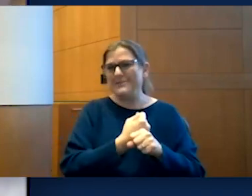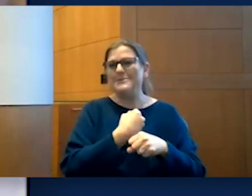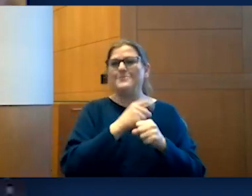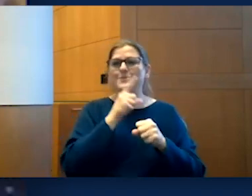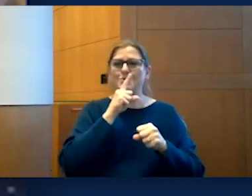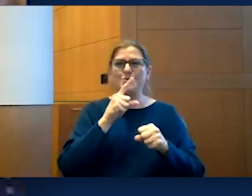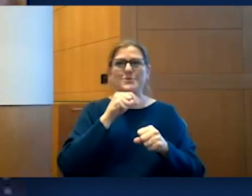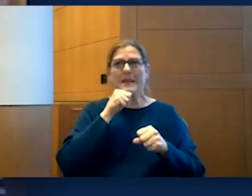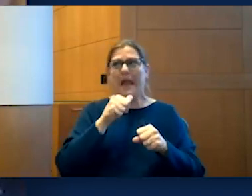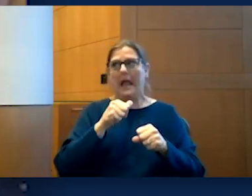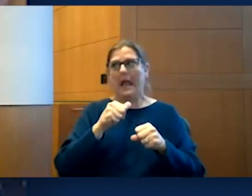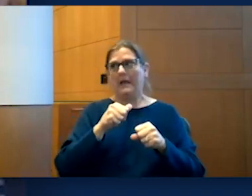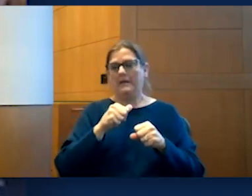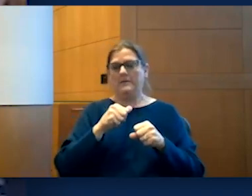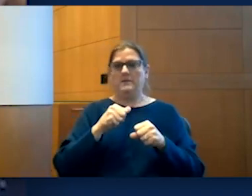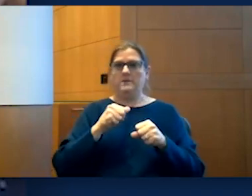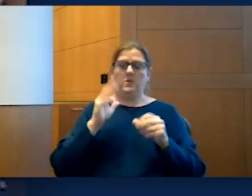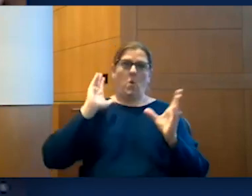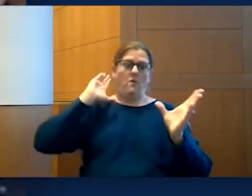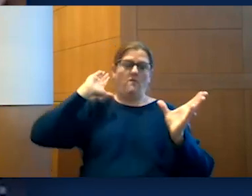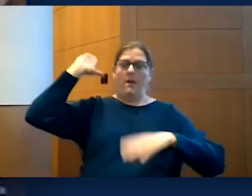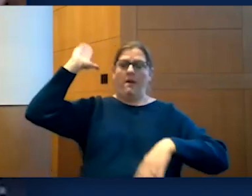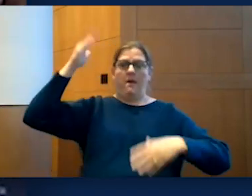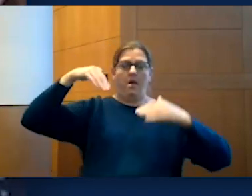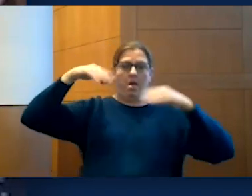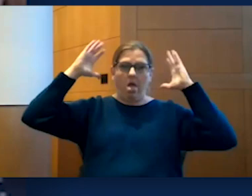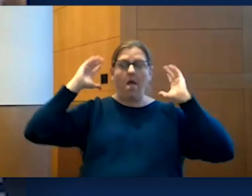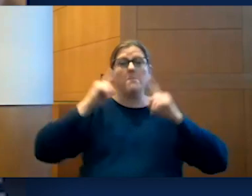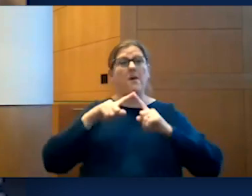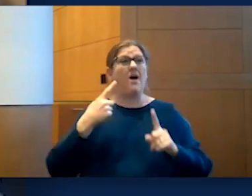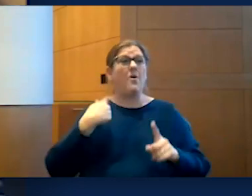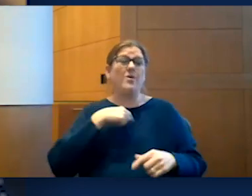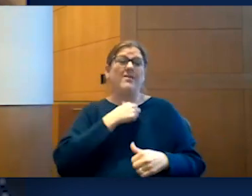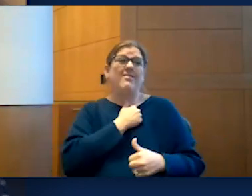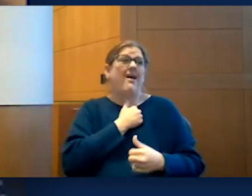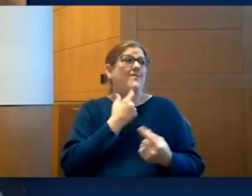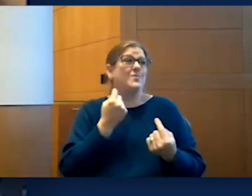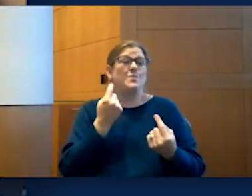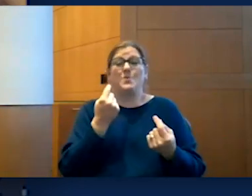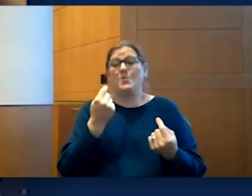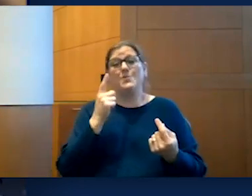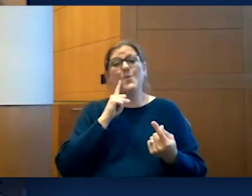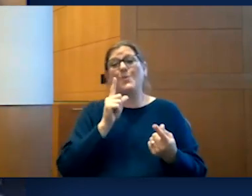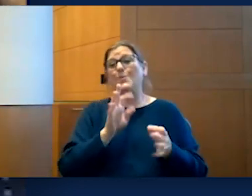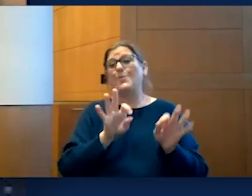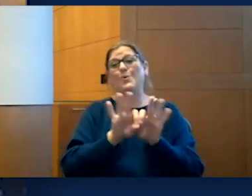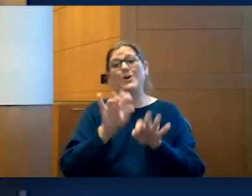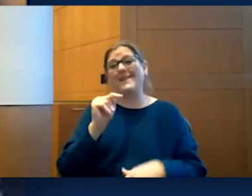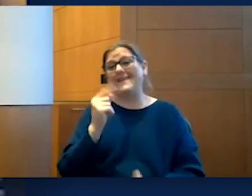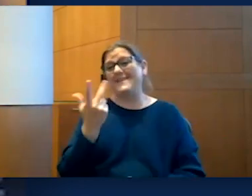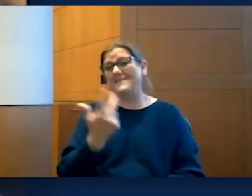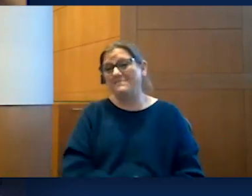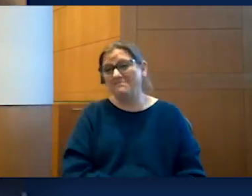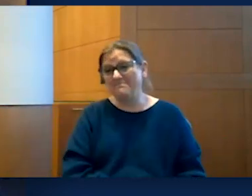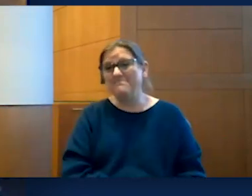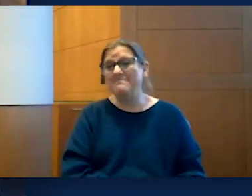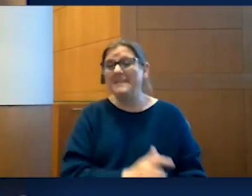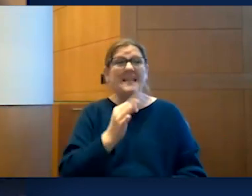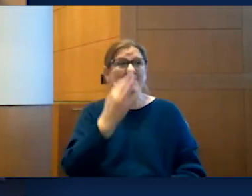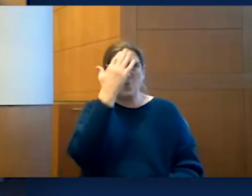(Please repeat questions or pass microphone if possible).